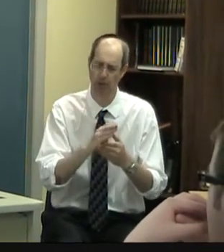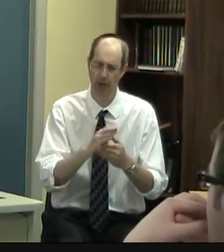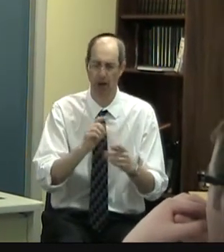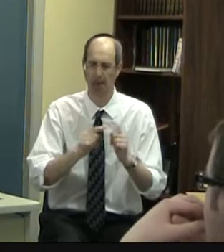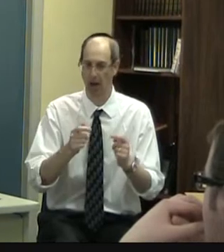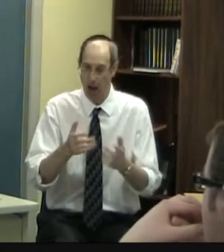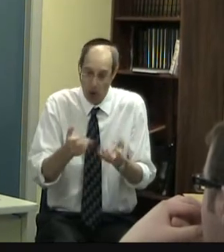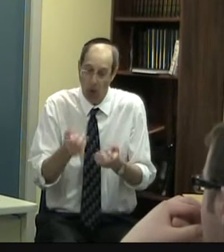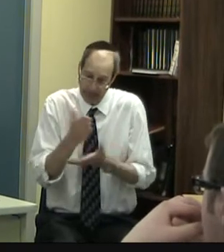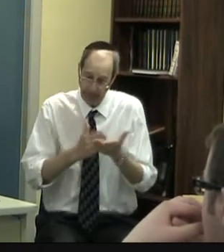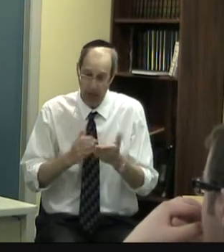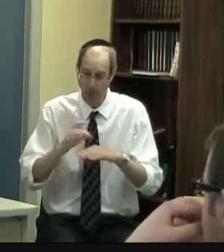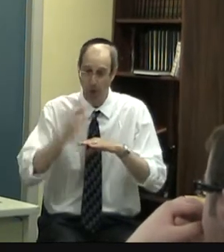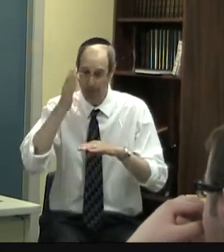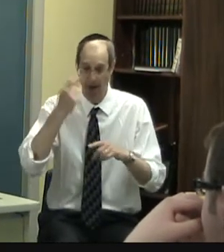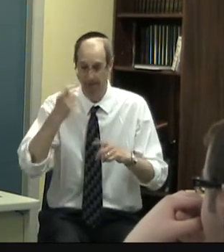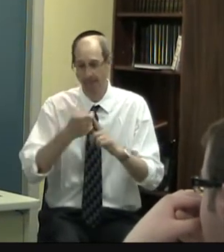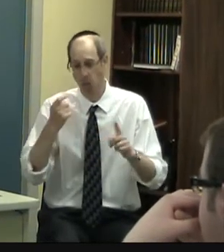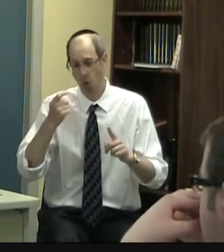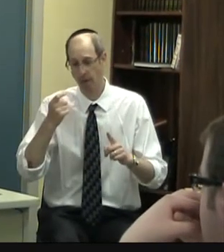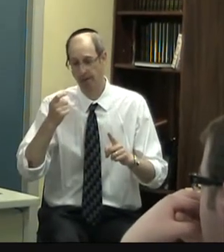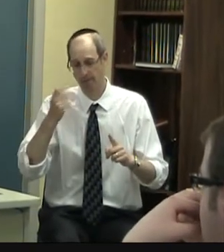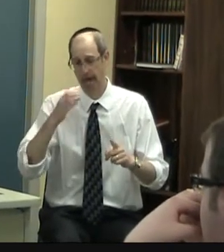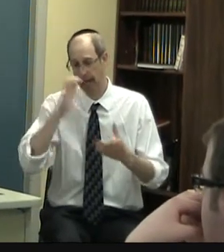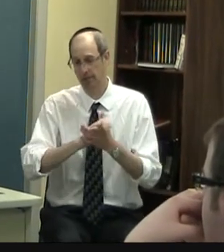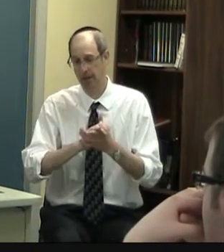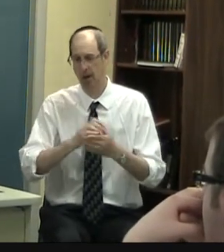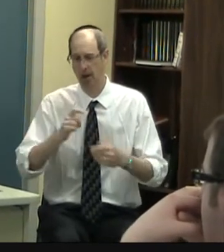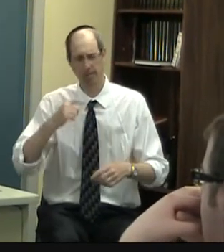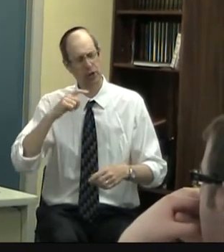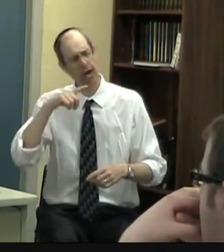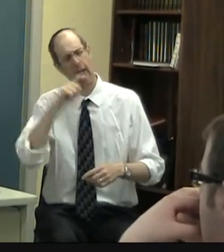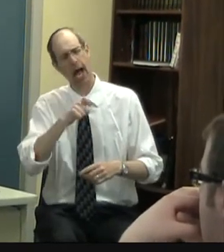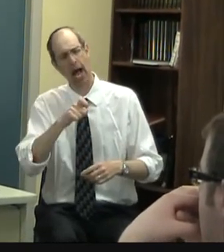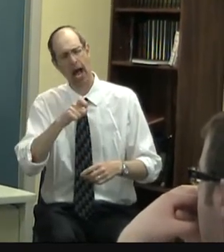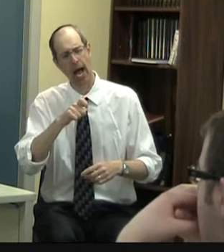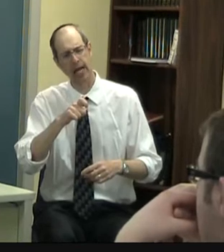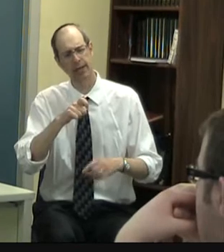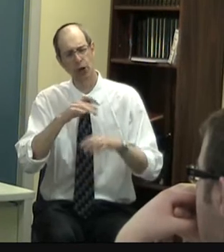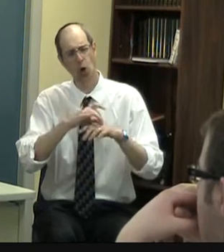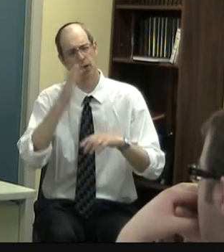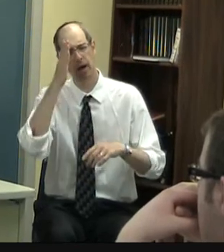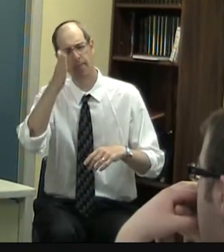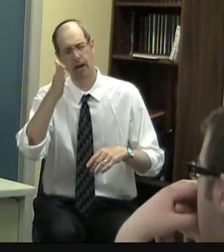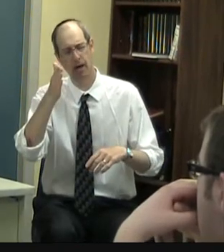half of my husband but she turns to the rebbe and she says is this i'll have a really worth ten thousand a